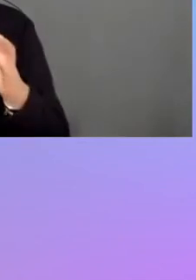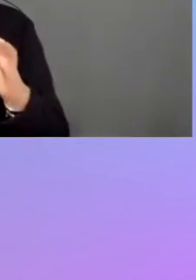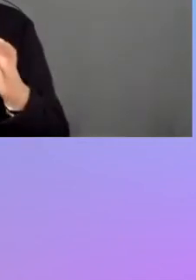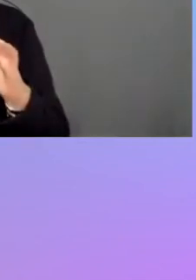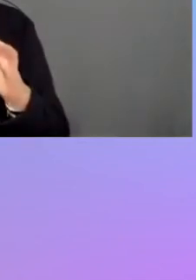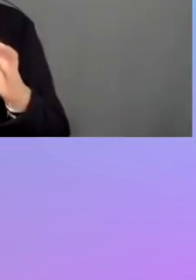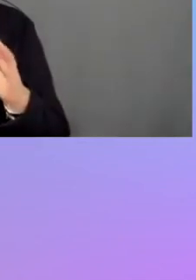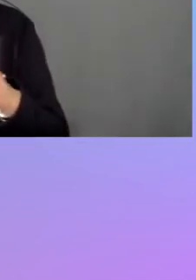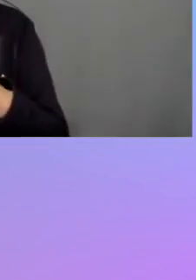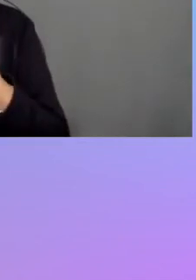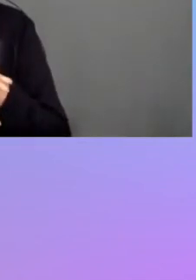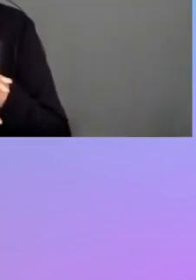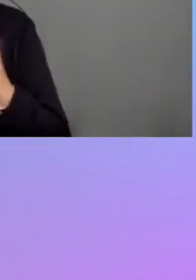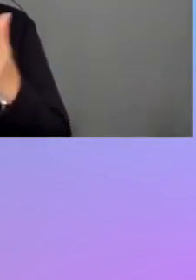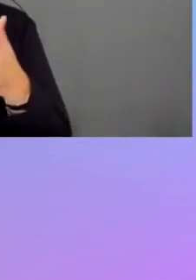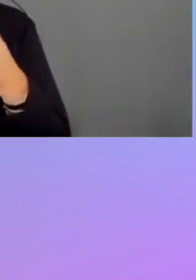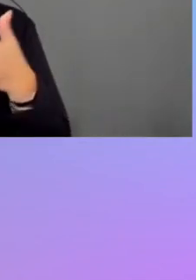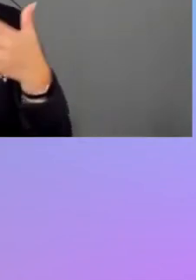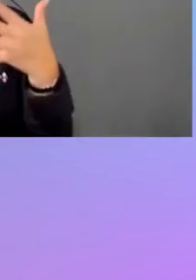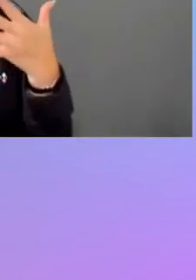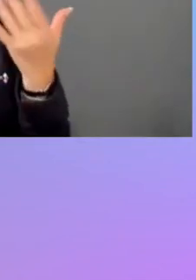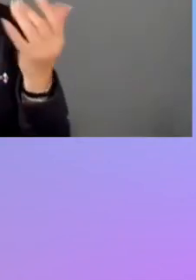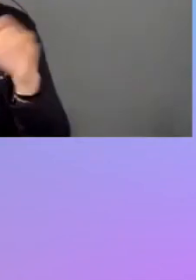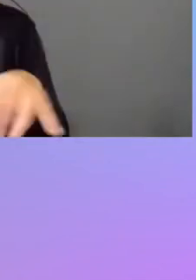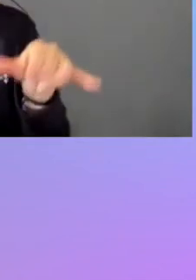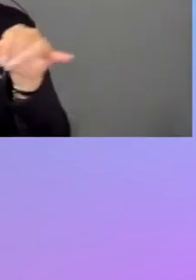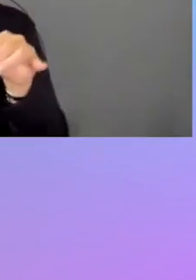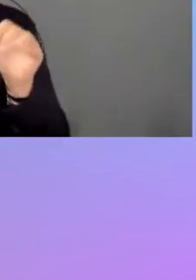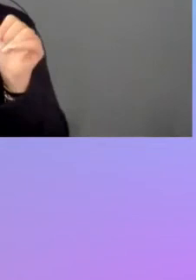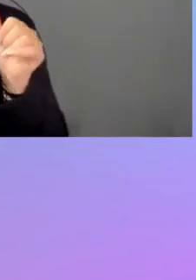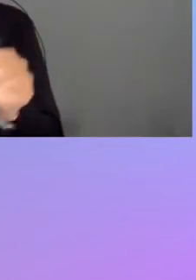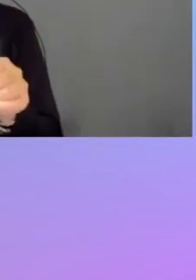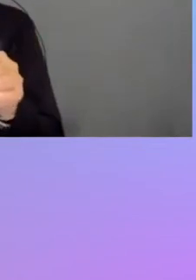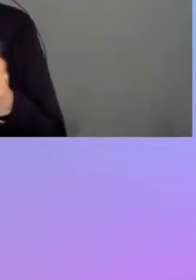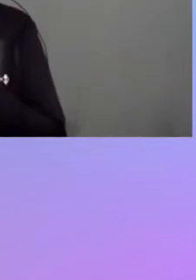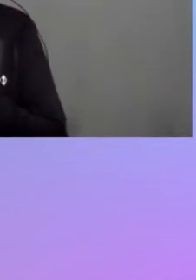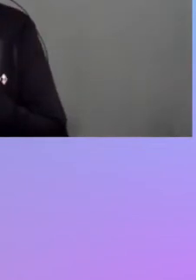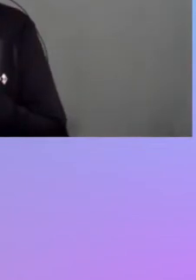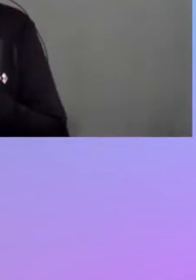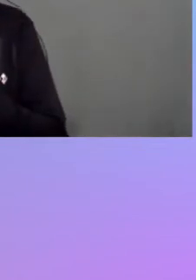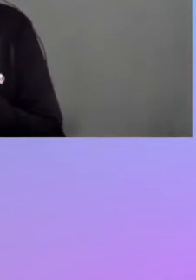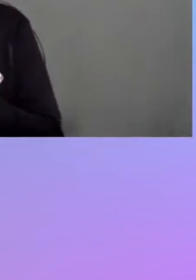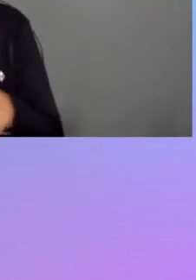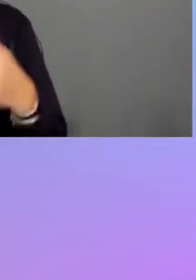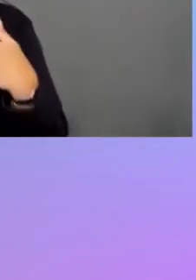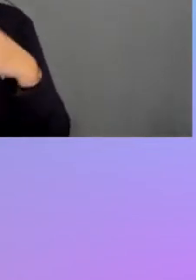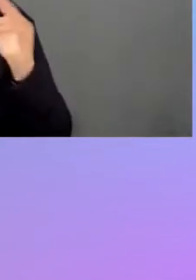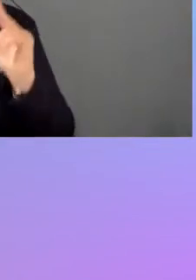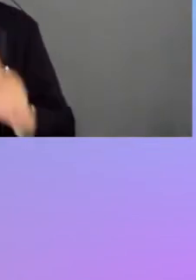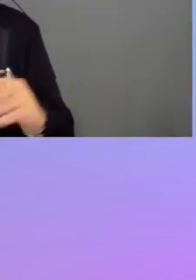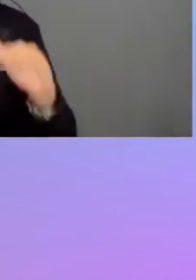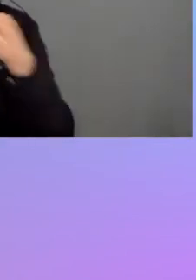effective communication. So because there is no standard in title three of the ADA that says websites must be